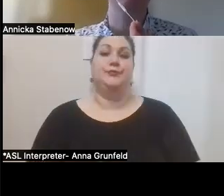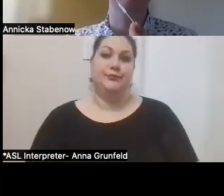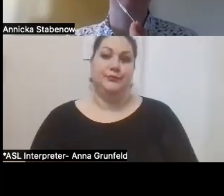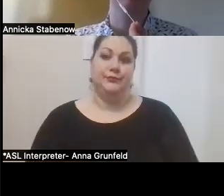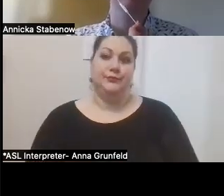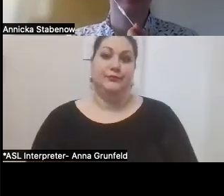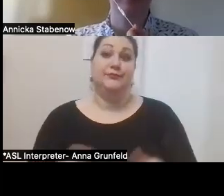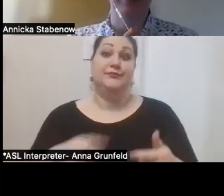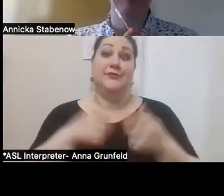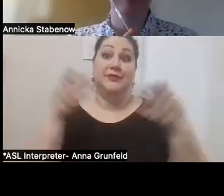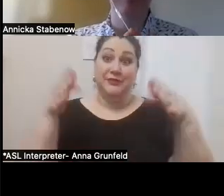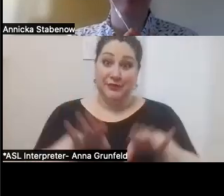Next slide.